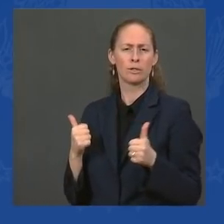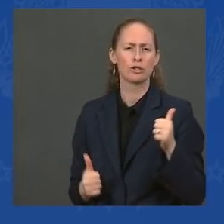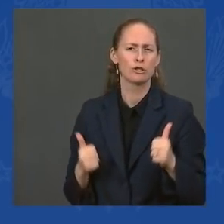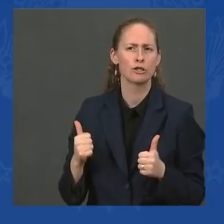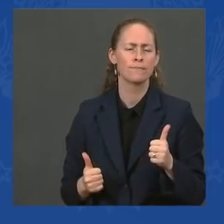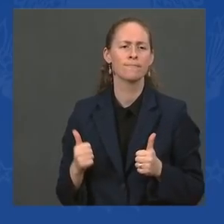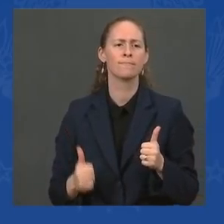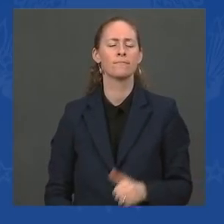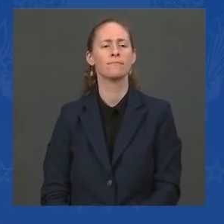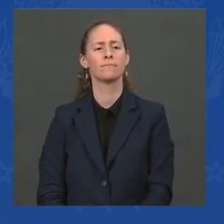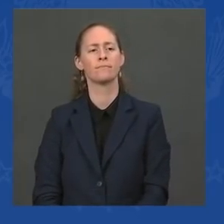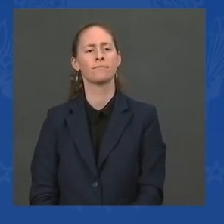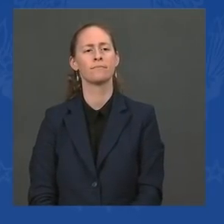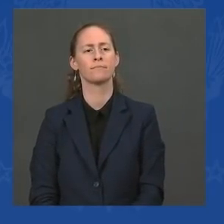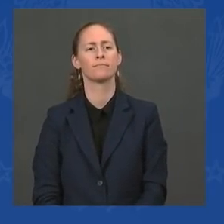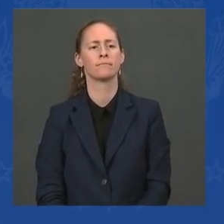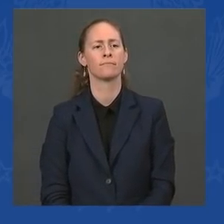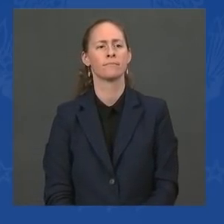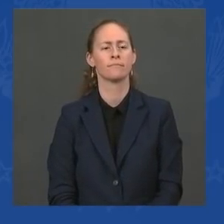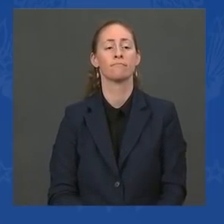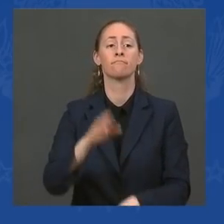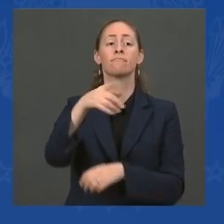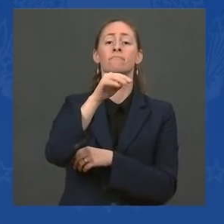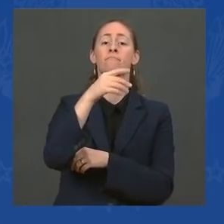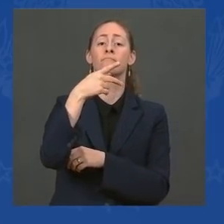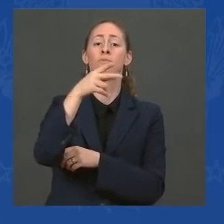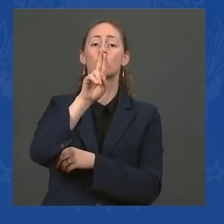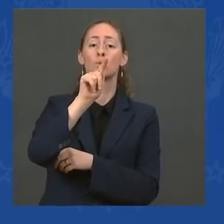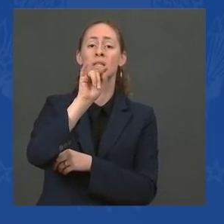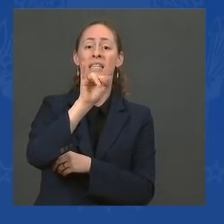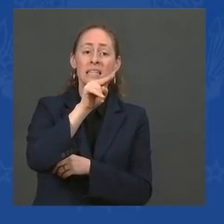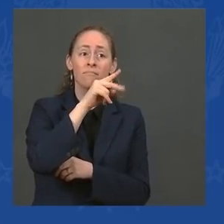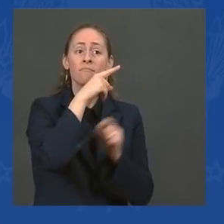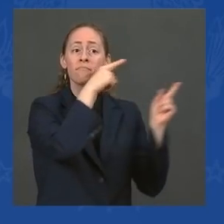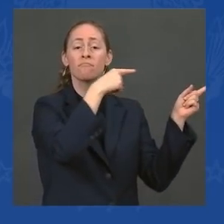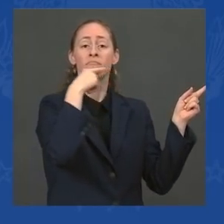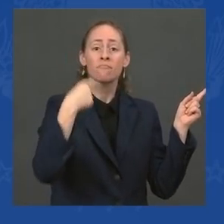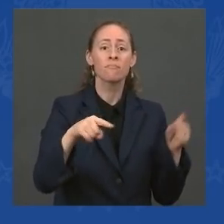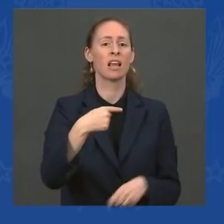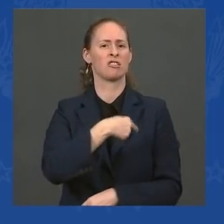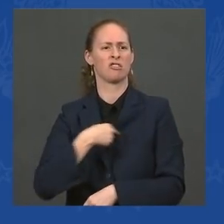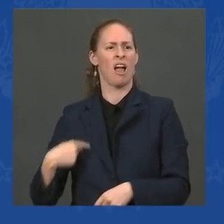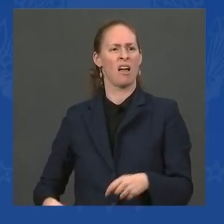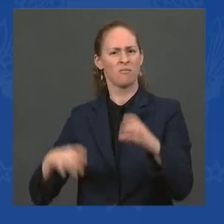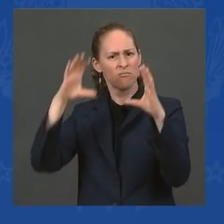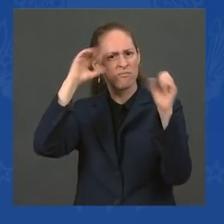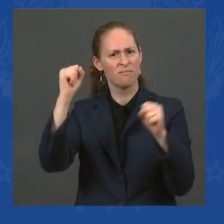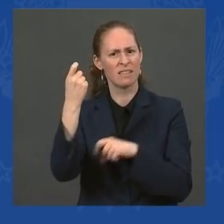Mr. Putin and Mr. Xi Jinping -- they really believe that autocracies are the only way forward,